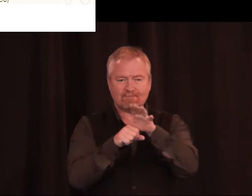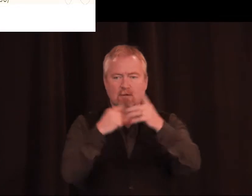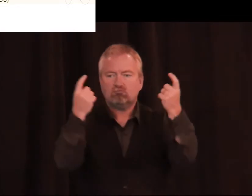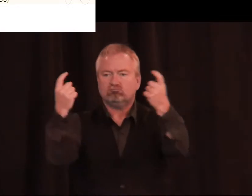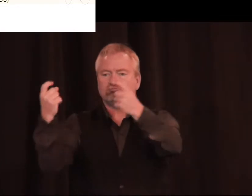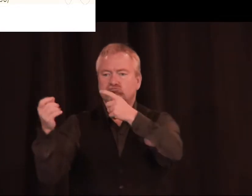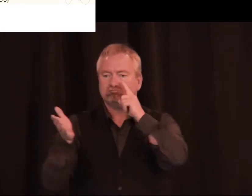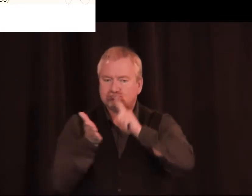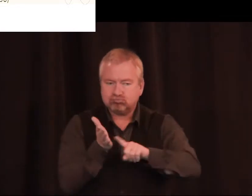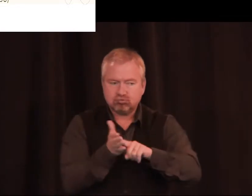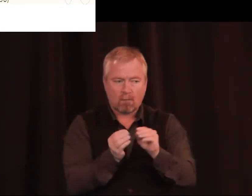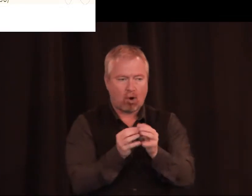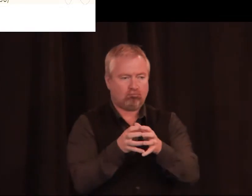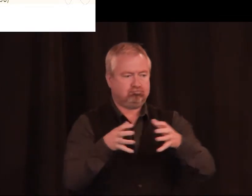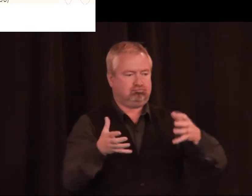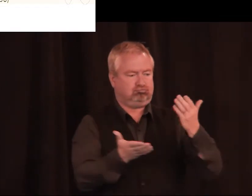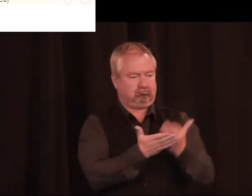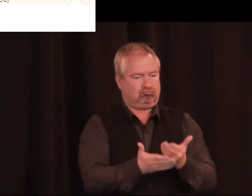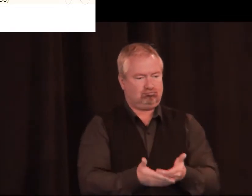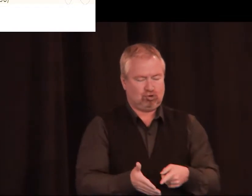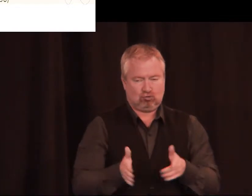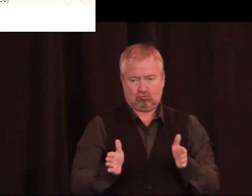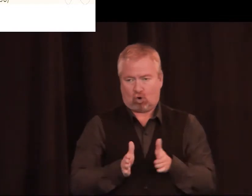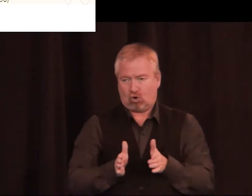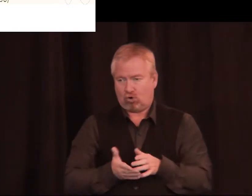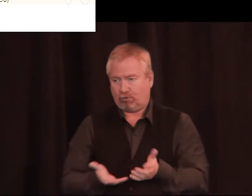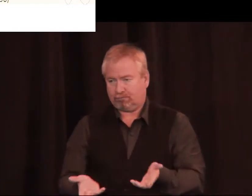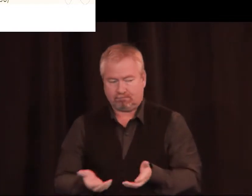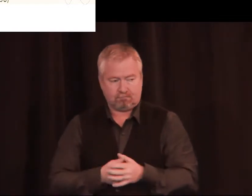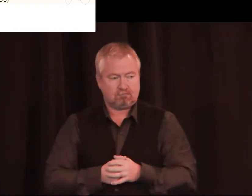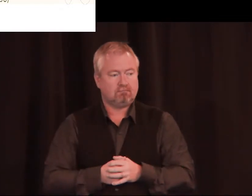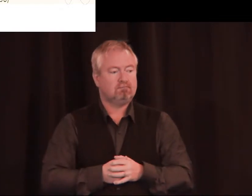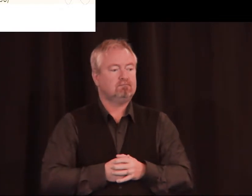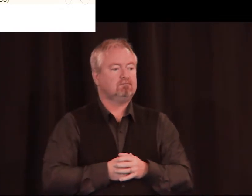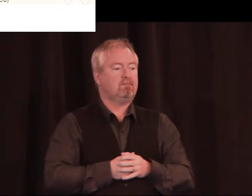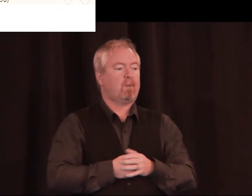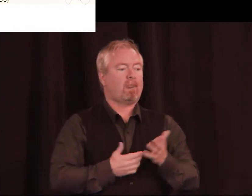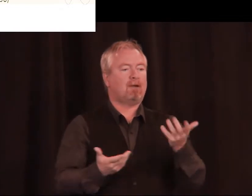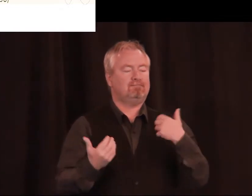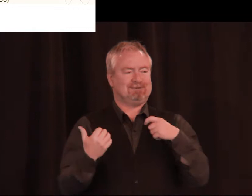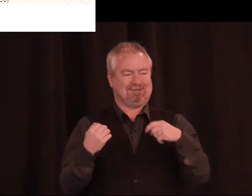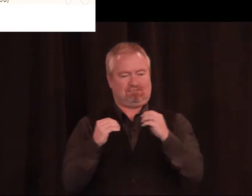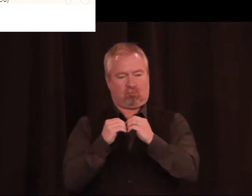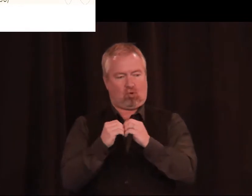They've also had a very wide age range of children who have participated in these studies.